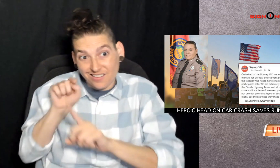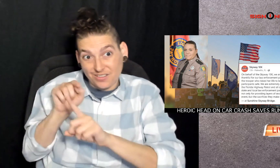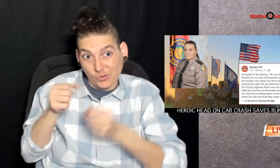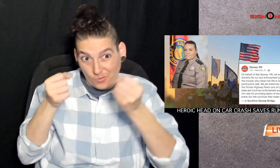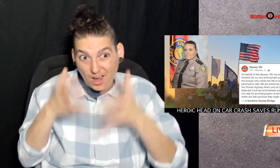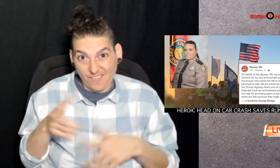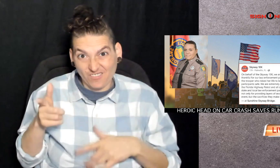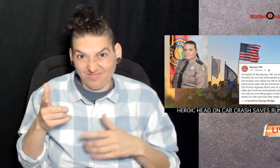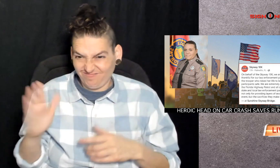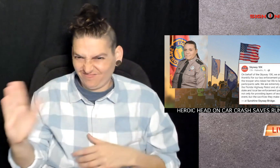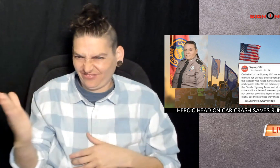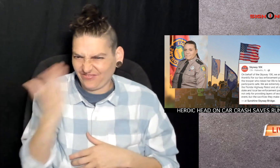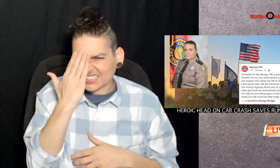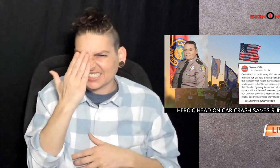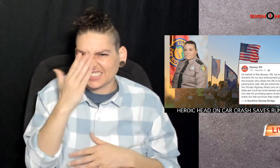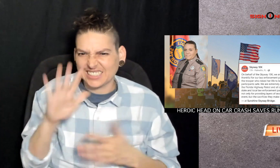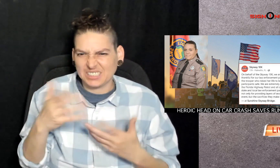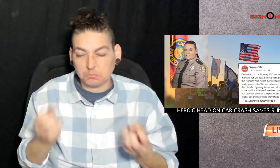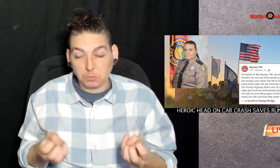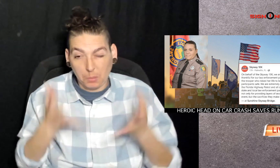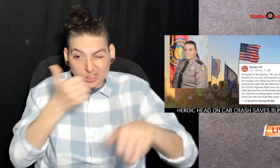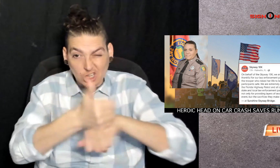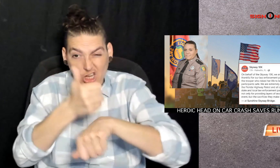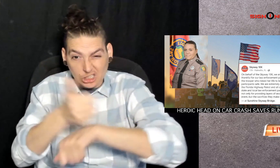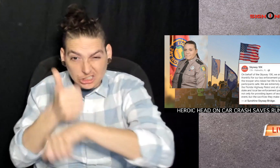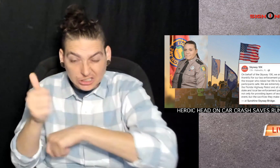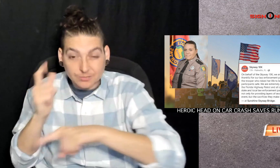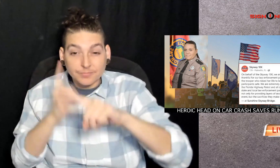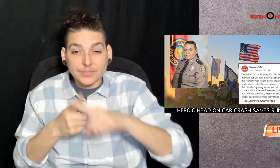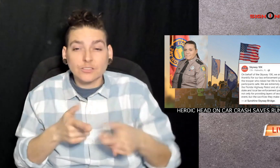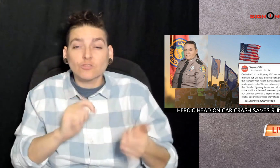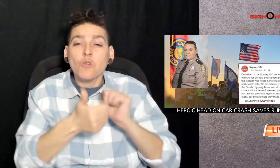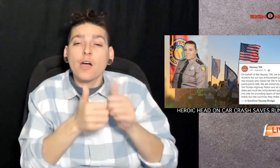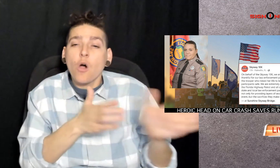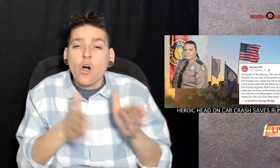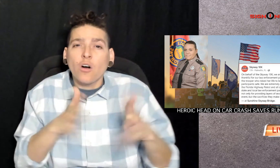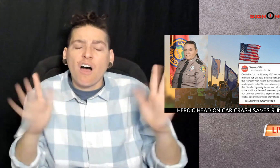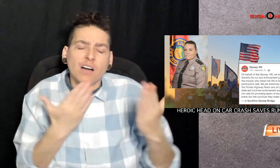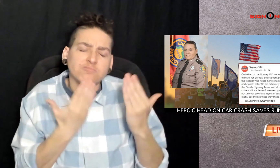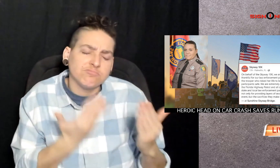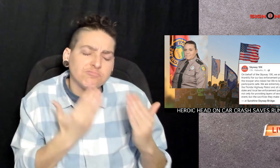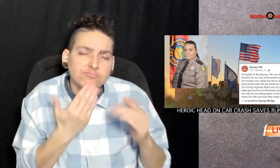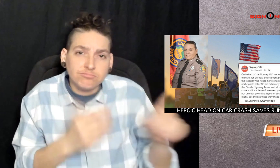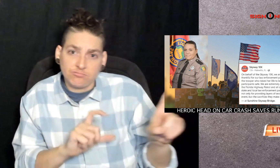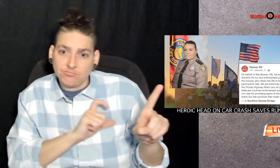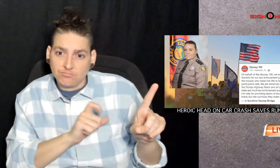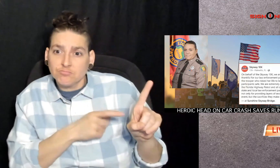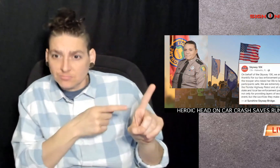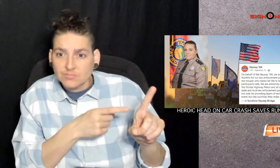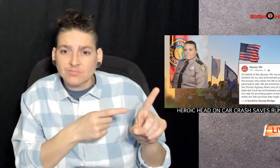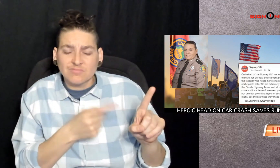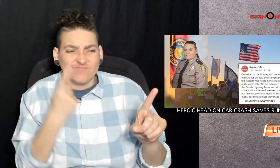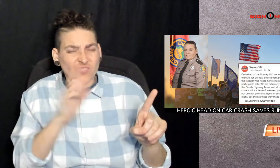are recovering the driver is now facing multiple charges and race organizers thanked Schuck